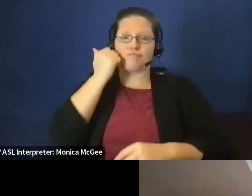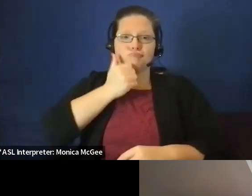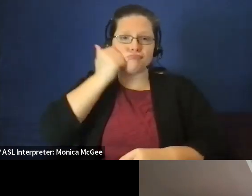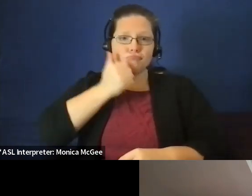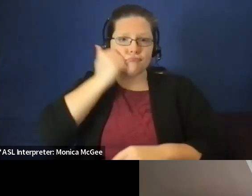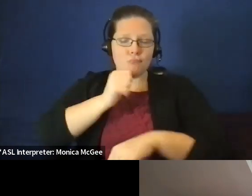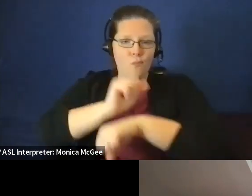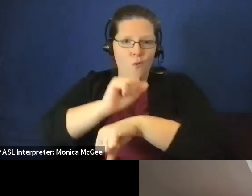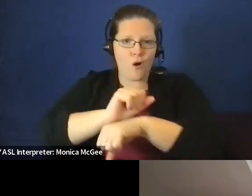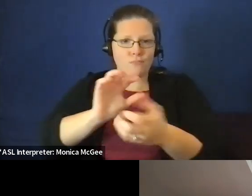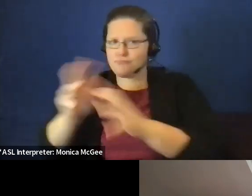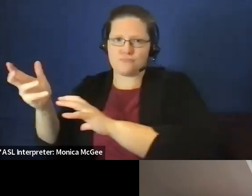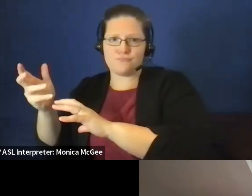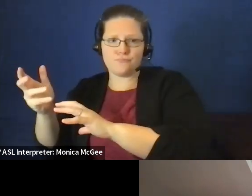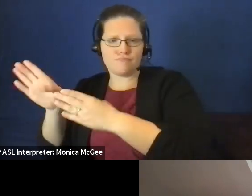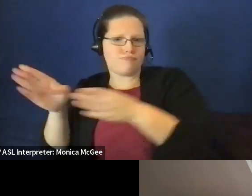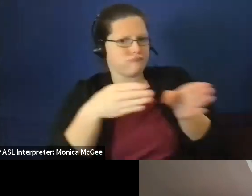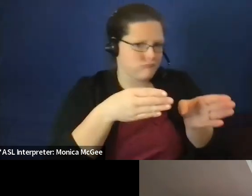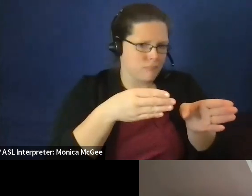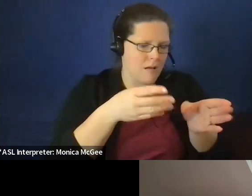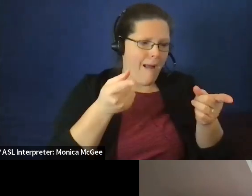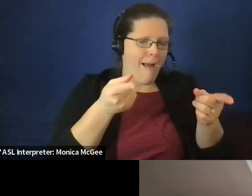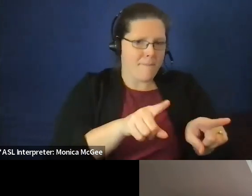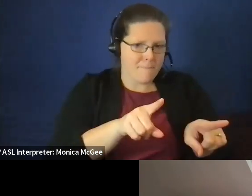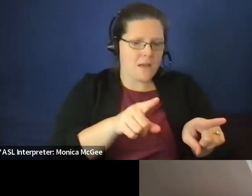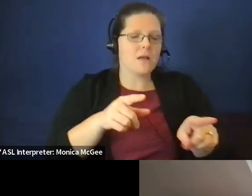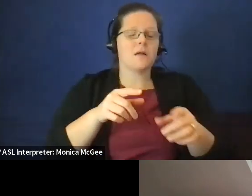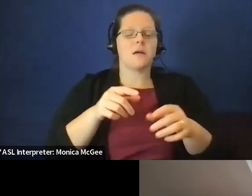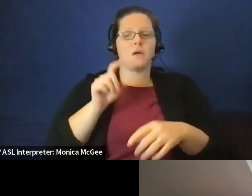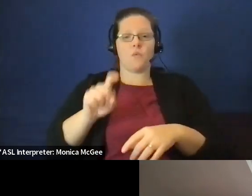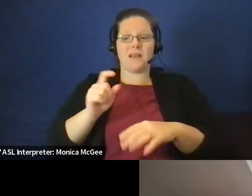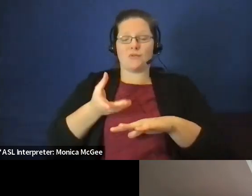consumers need to remain independent